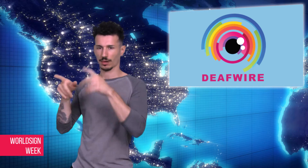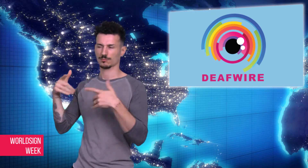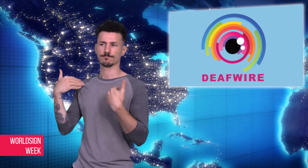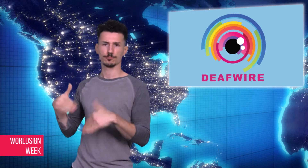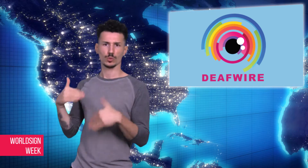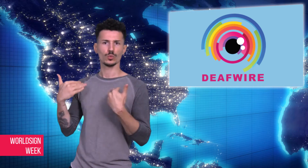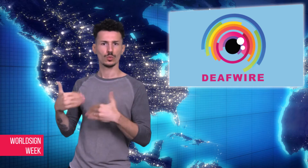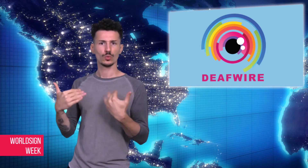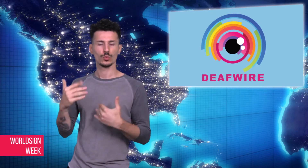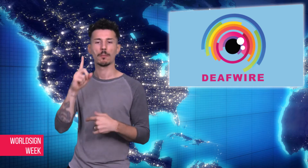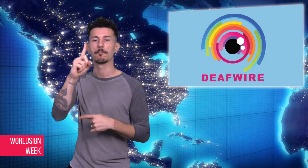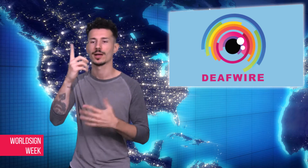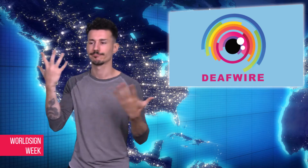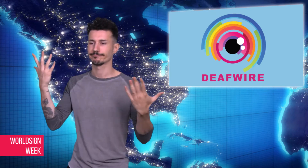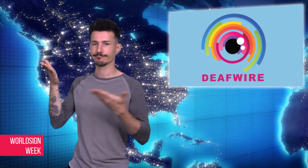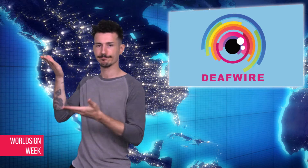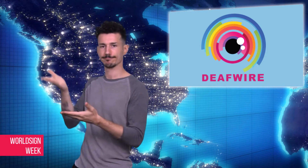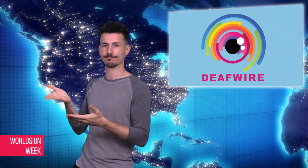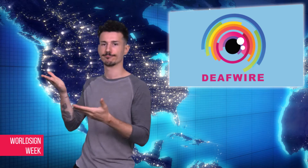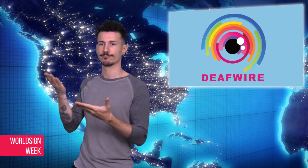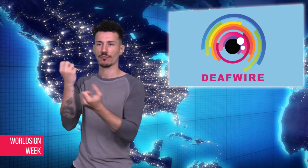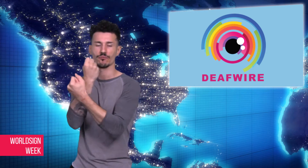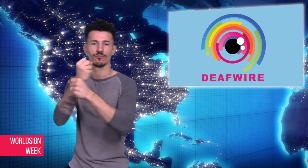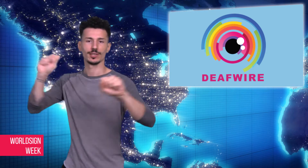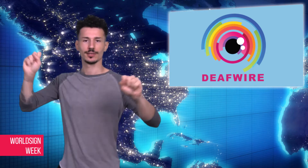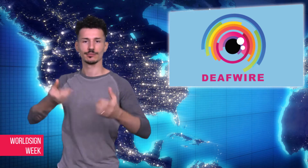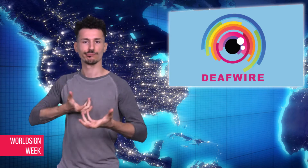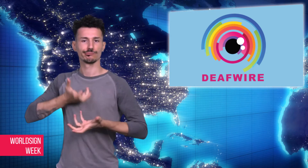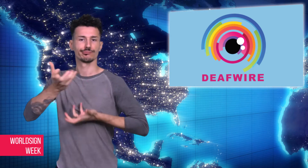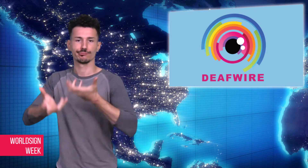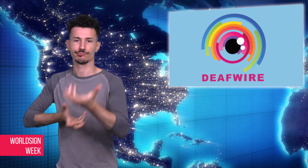“overboard” but defended her actions